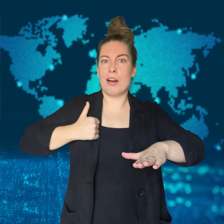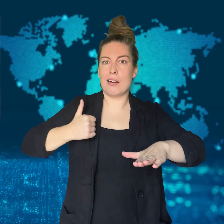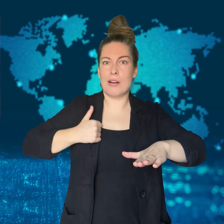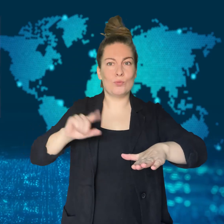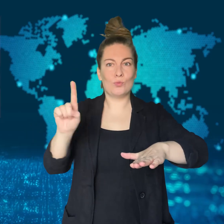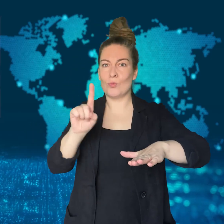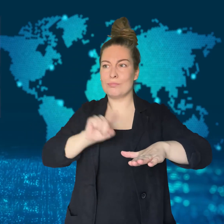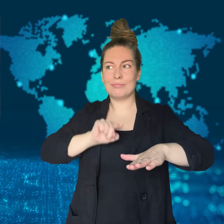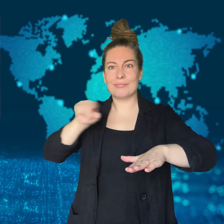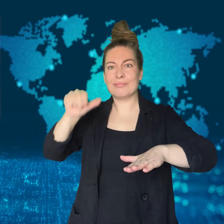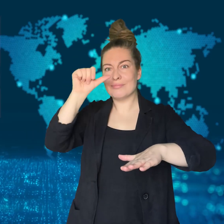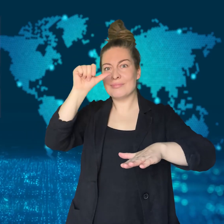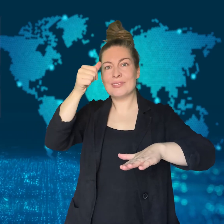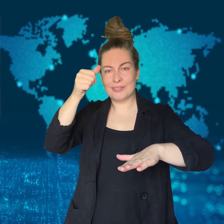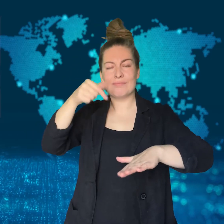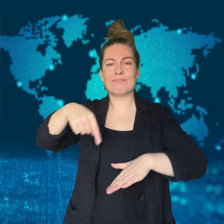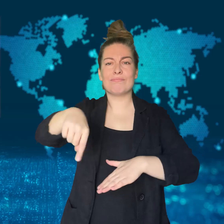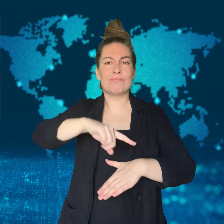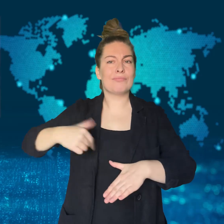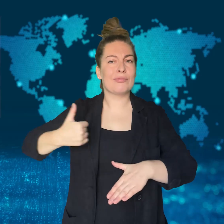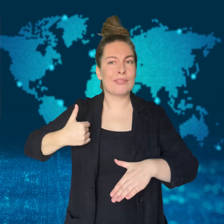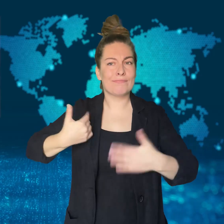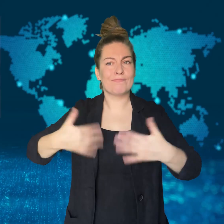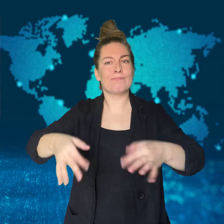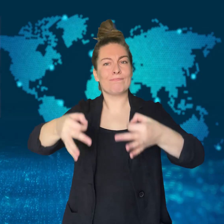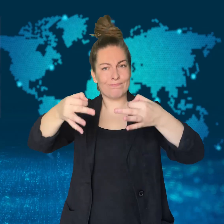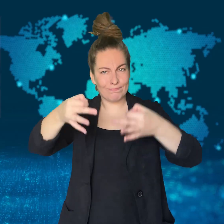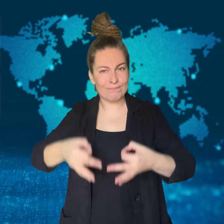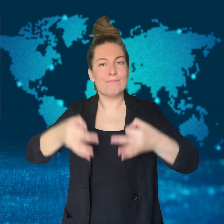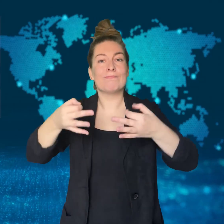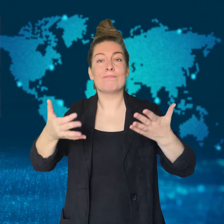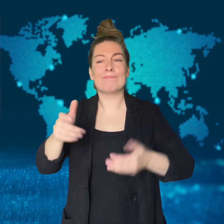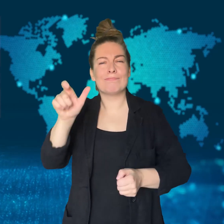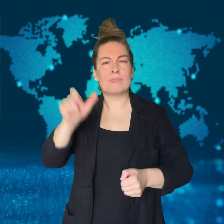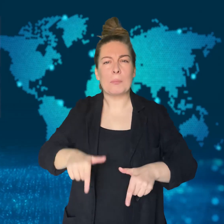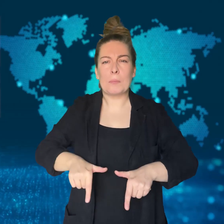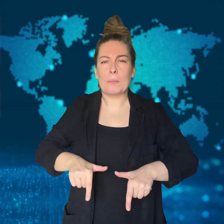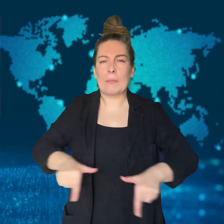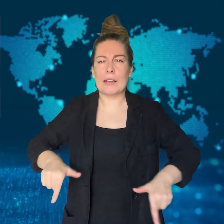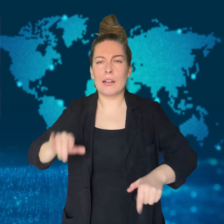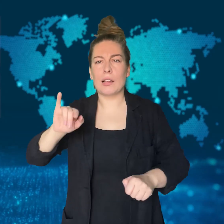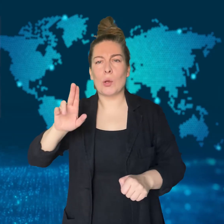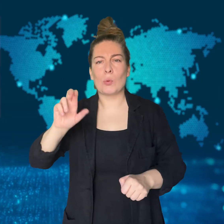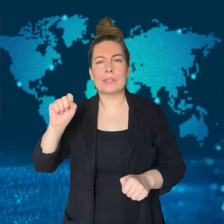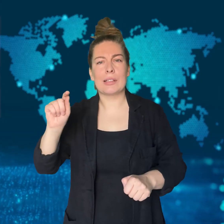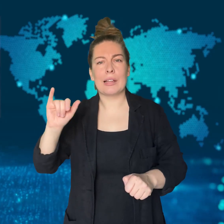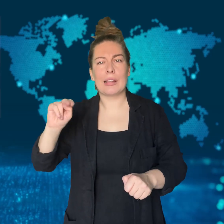there are credible allegations